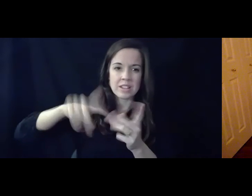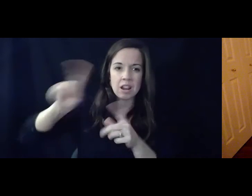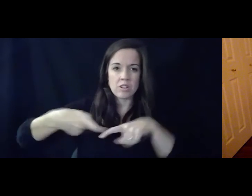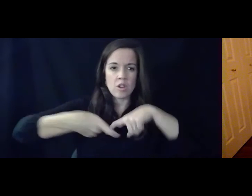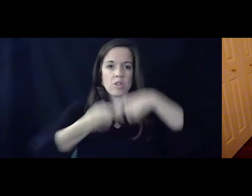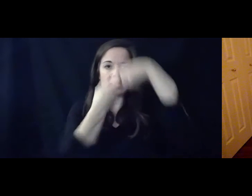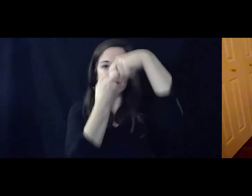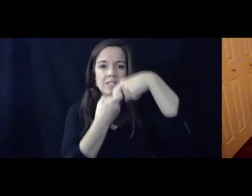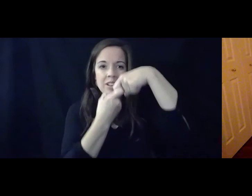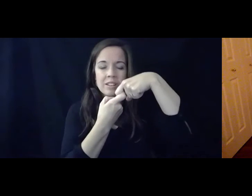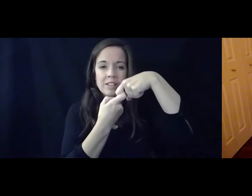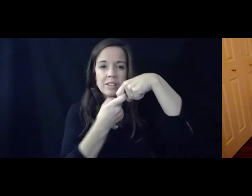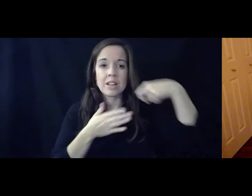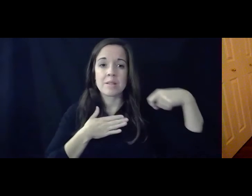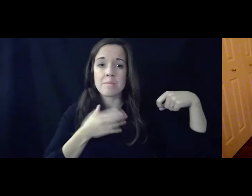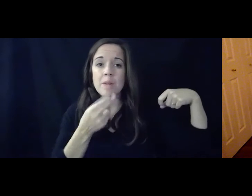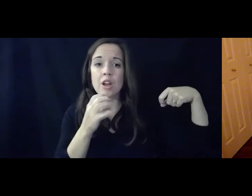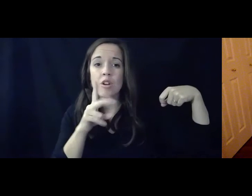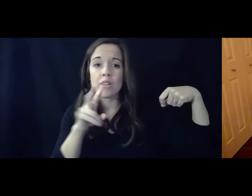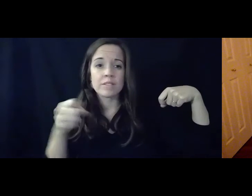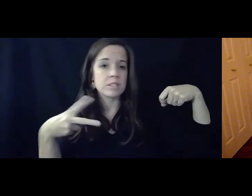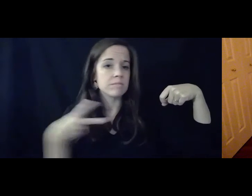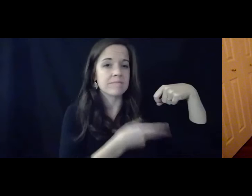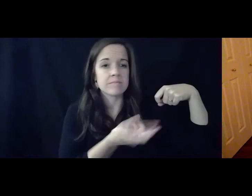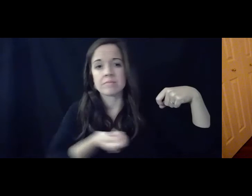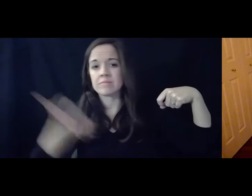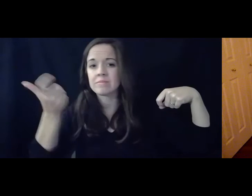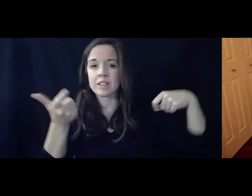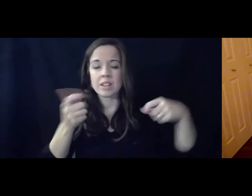My hooves went elsewhere, were braised with spice and rice liquor